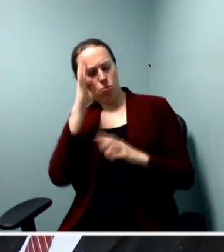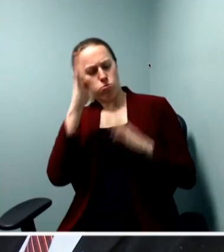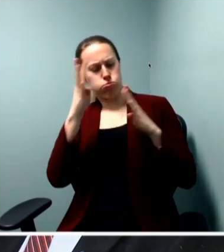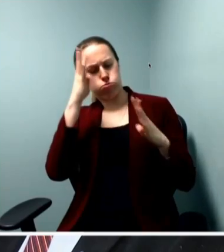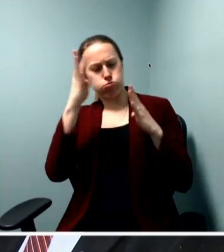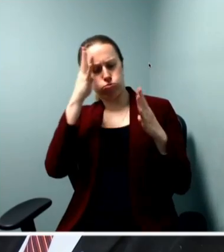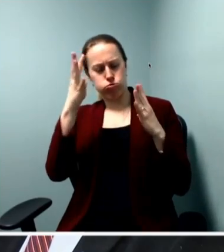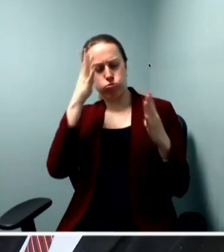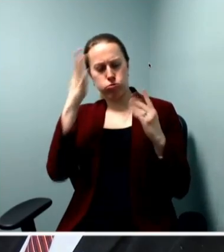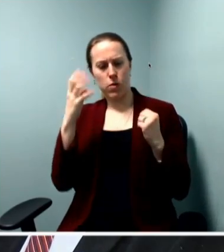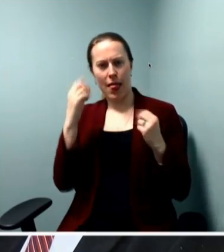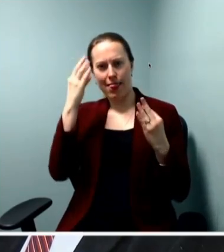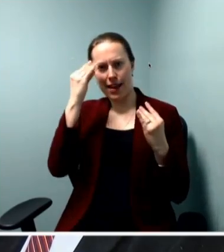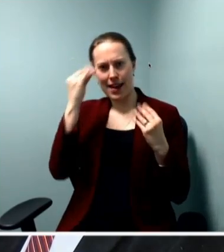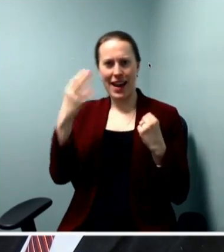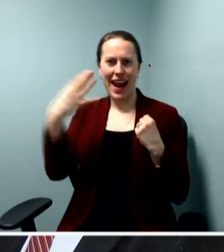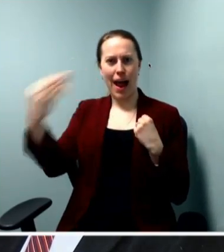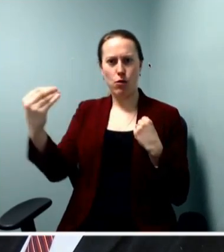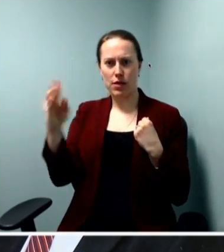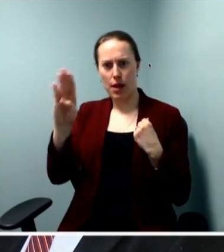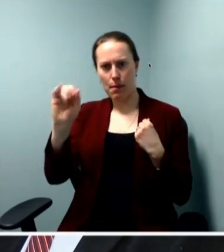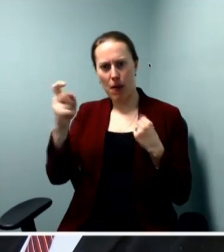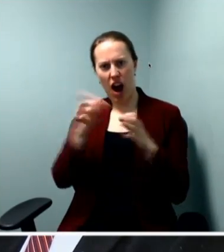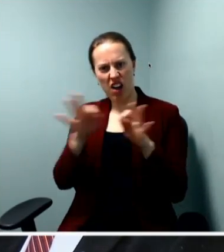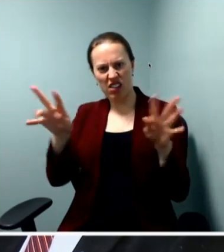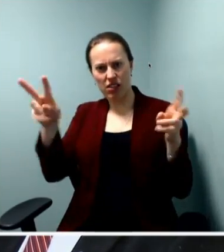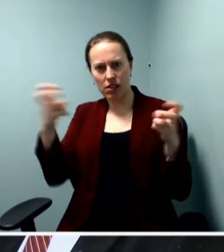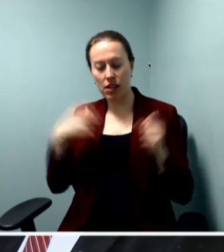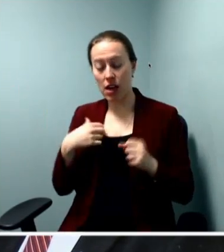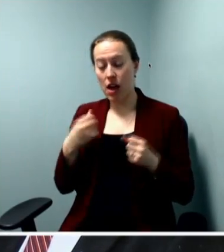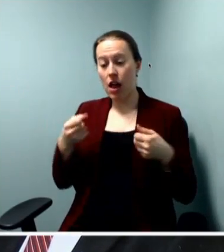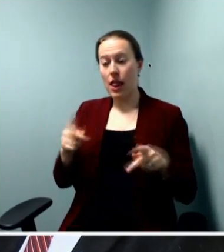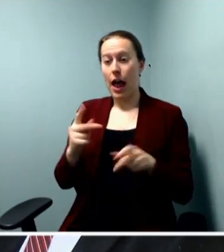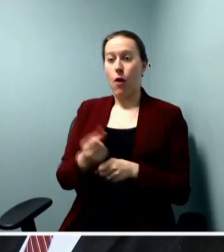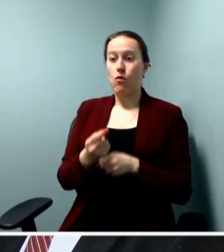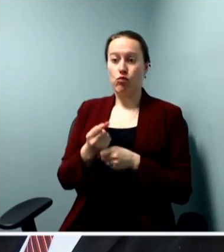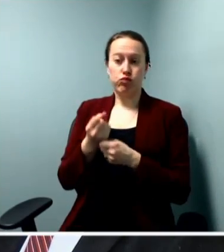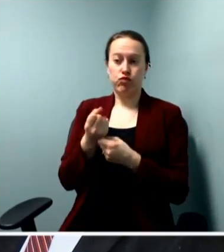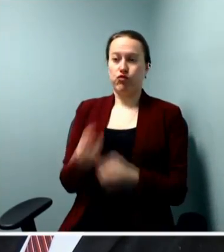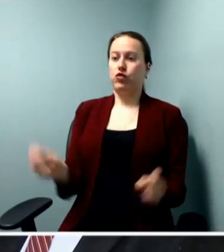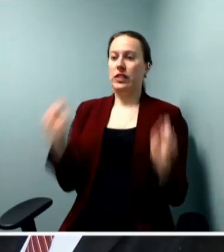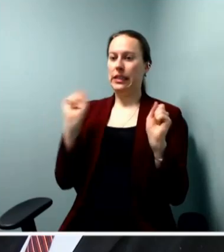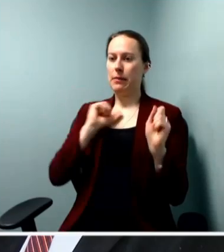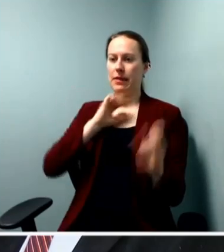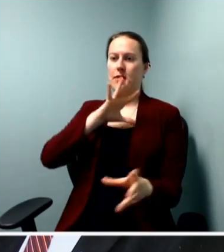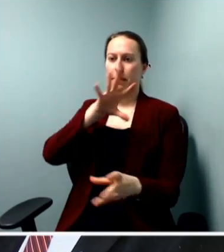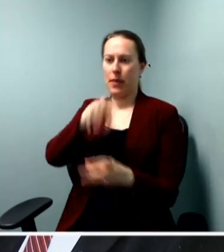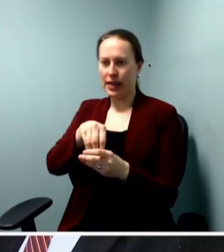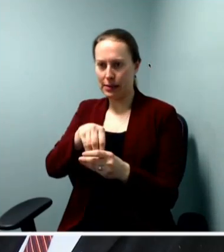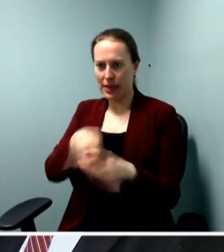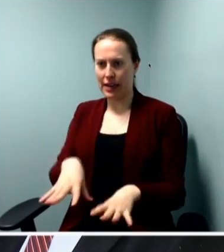to allow freedom of embracement, and relatability, engaging, exploring the concept.